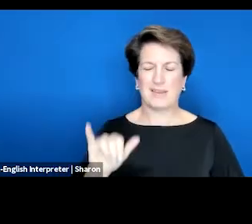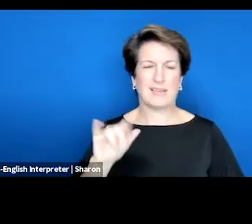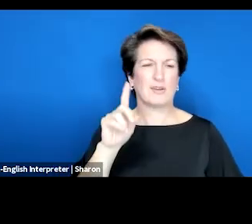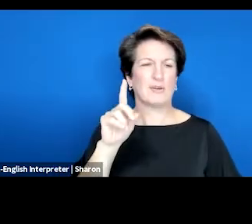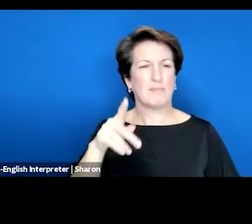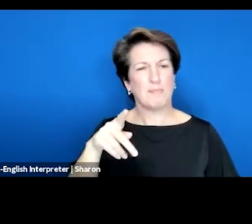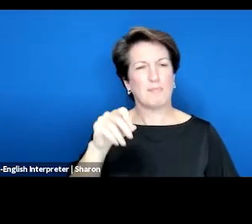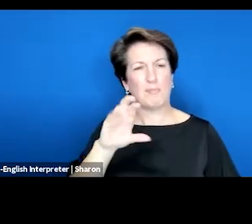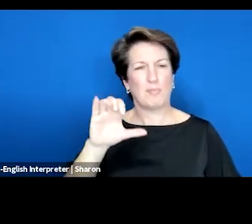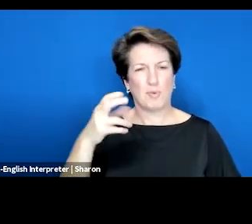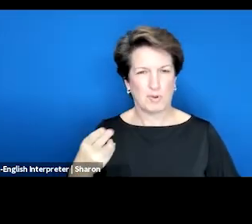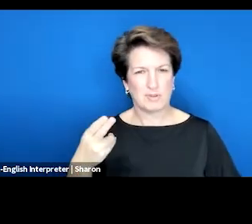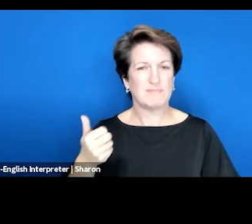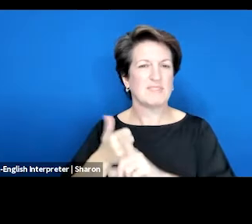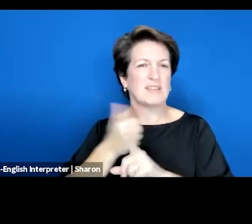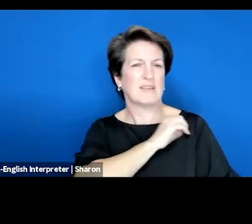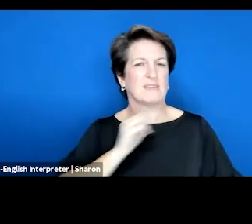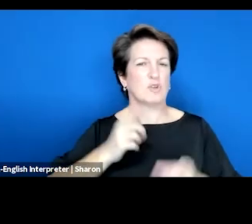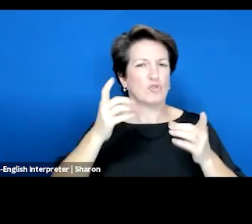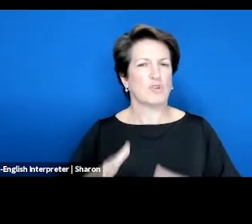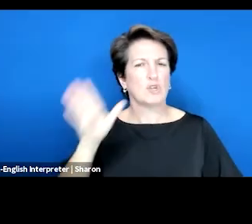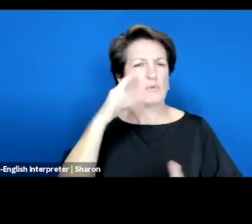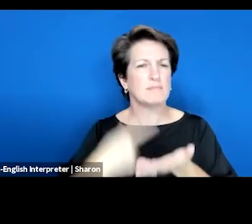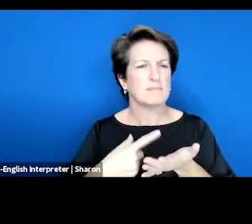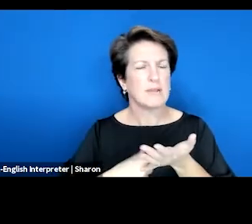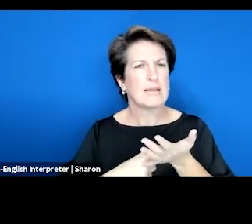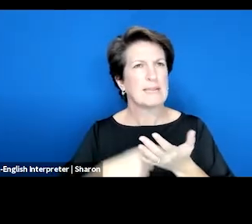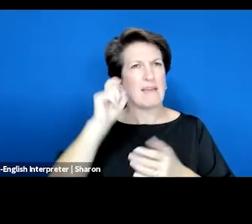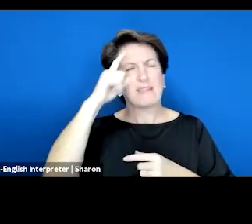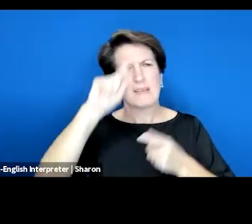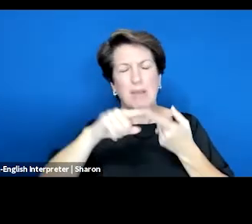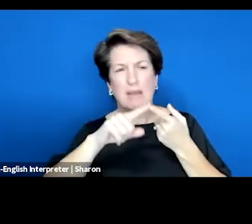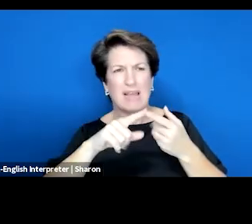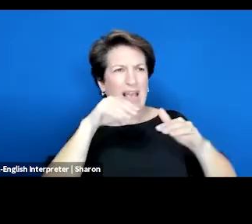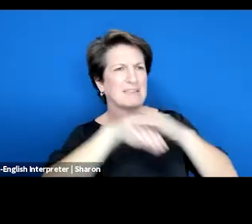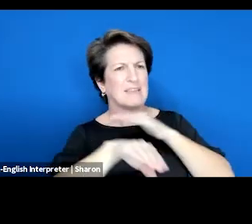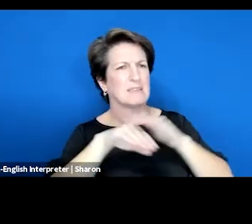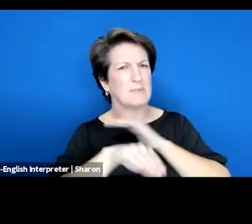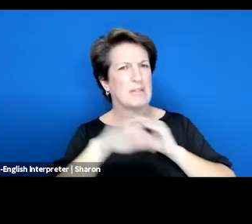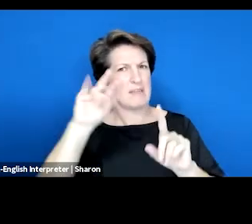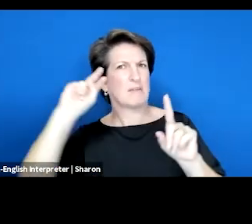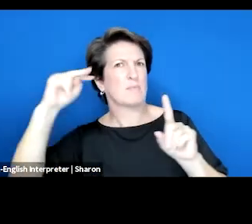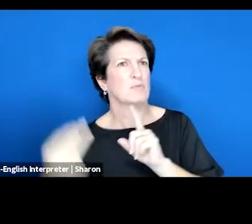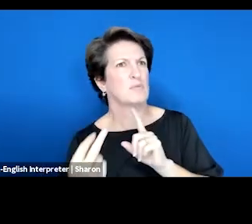We also use the chart as a parking lot for questions when speakers are presenting, feel free to put your questions there as people are presenting on their